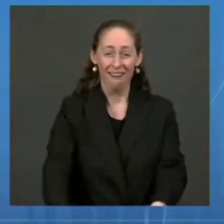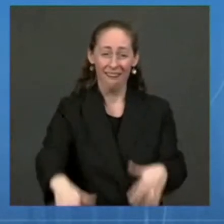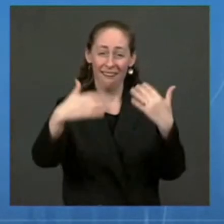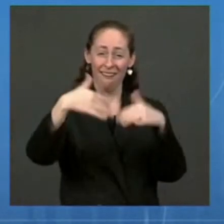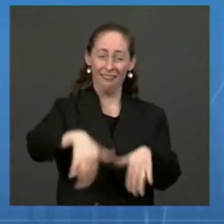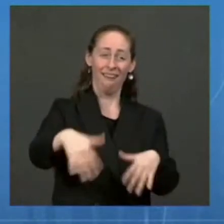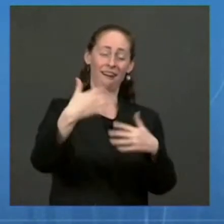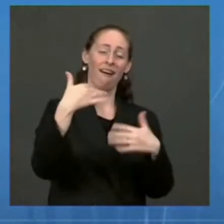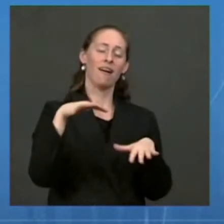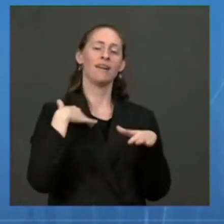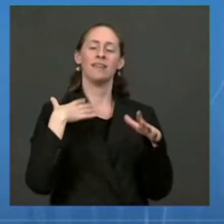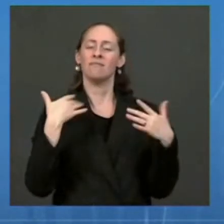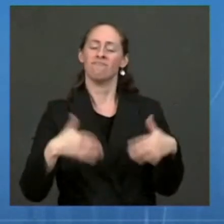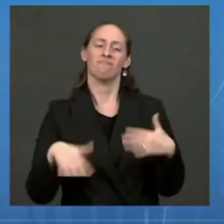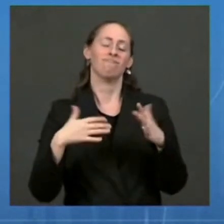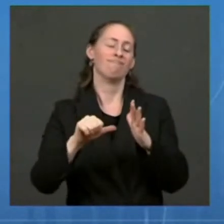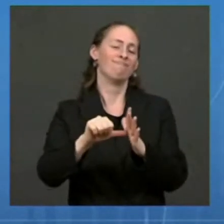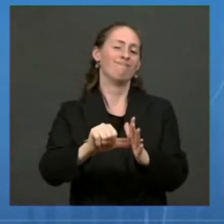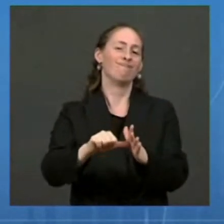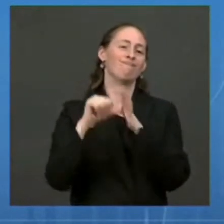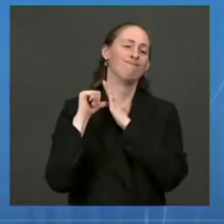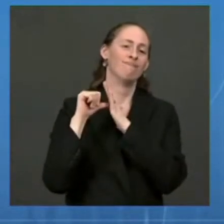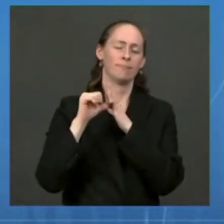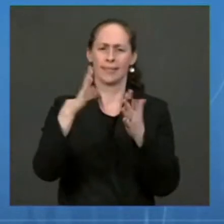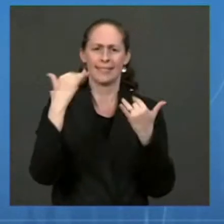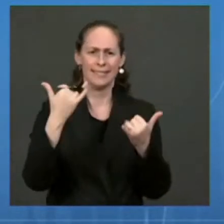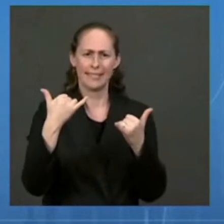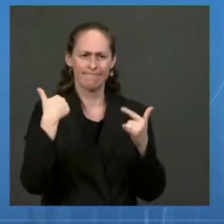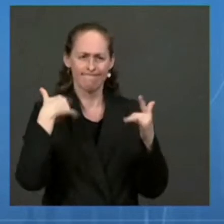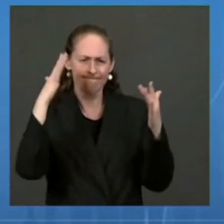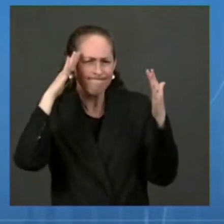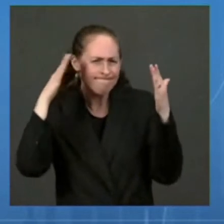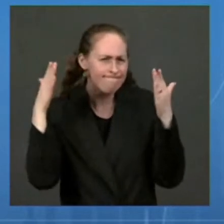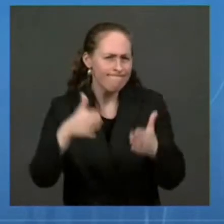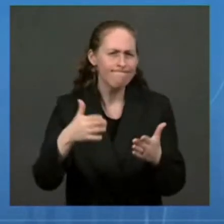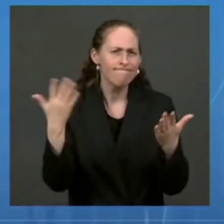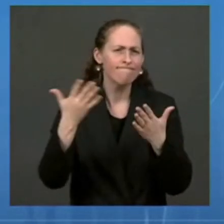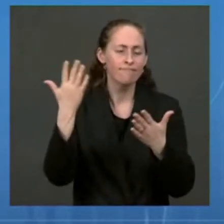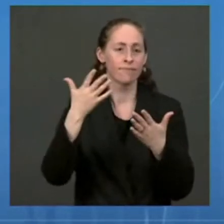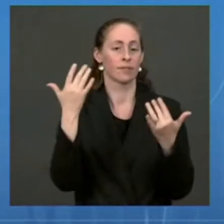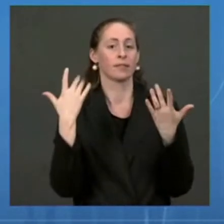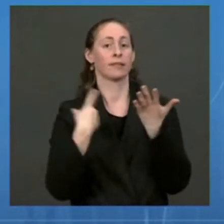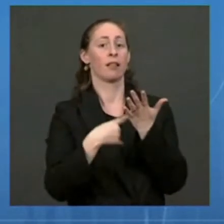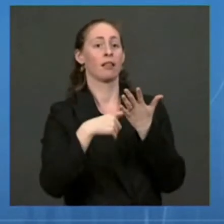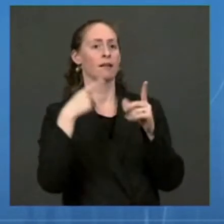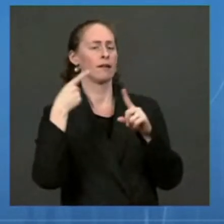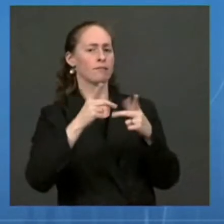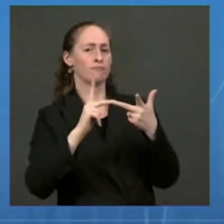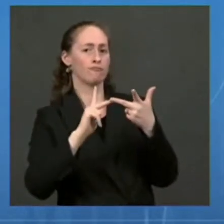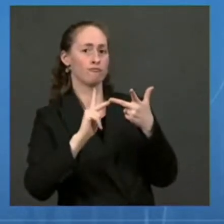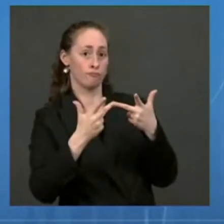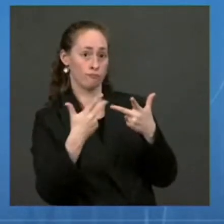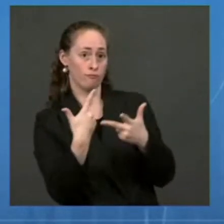OFFICE WITH 400 MILLION SHOTS IN ARMS IN NINE MONTHS. WE REMAIN LASER FOCUSED ON